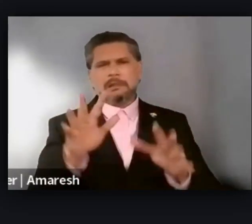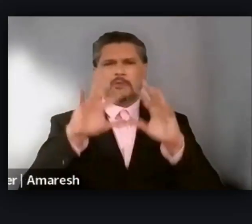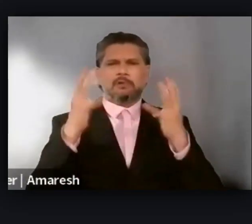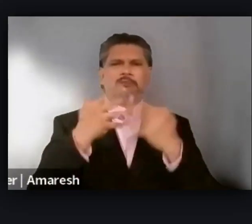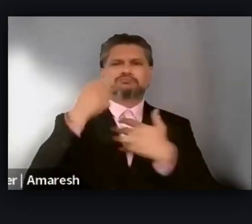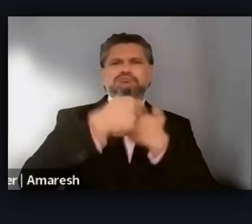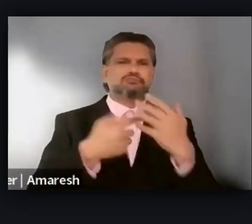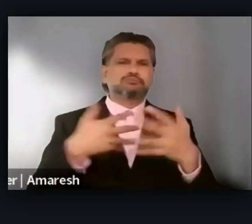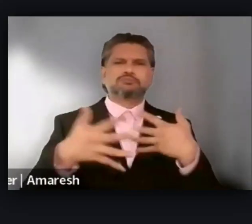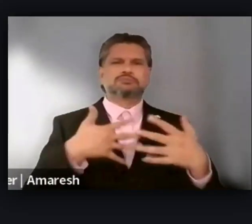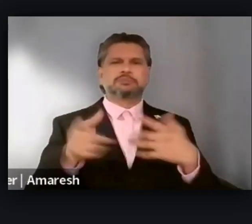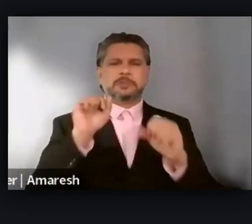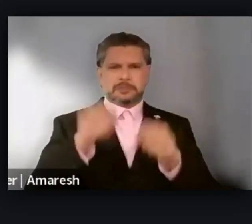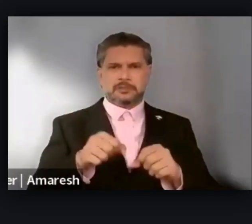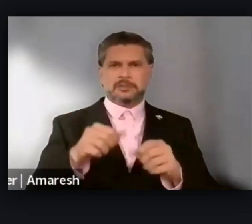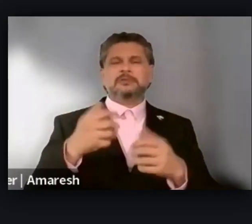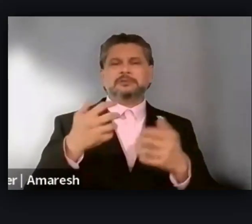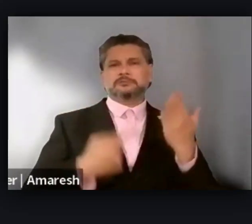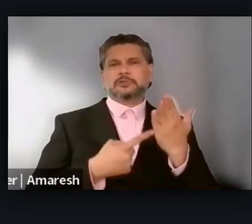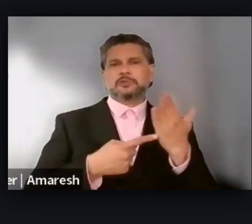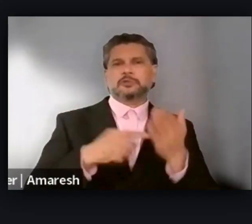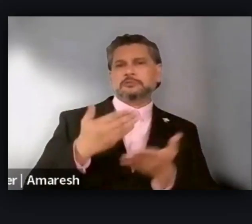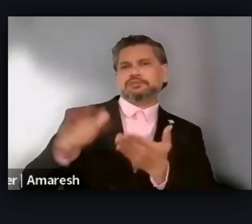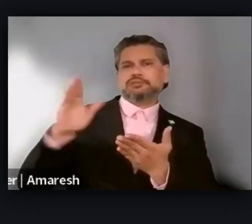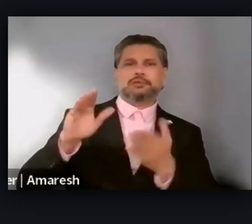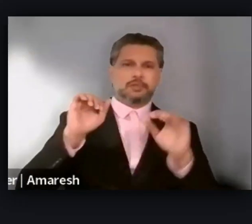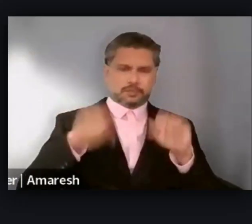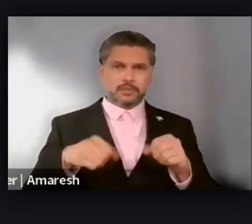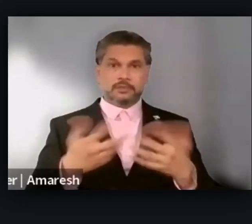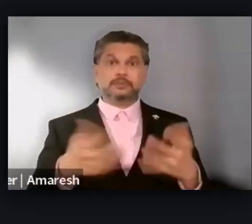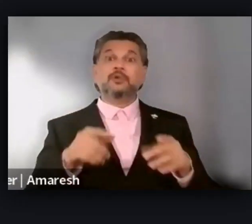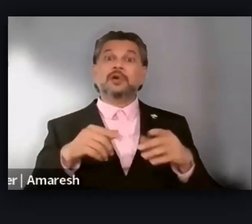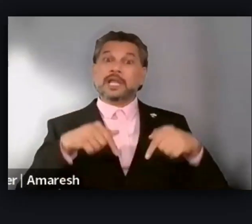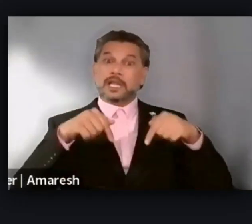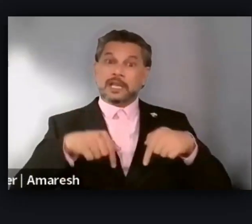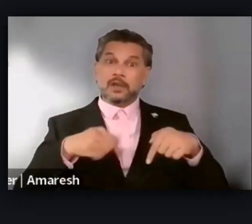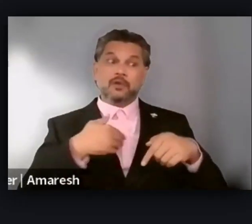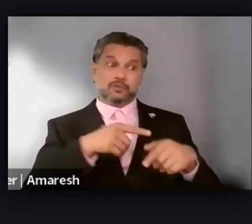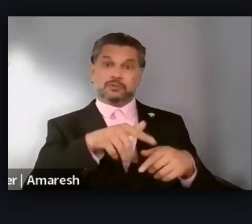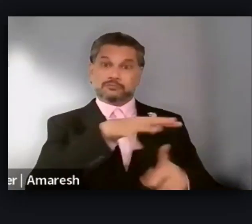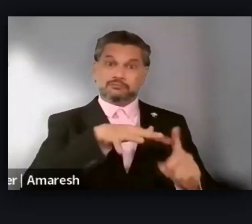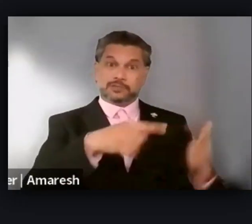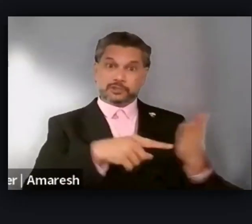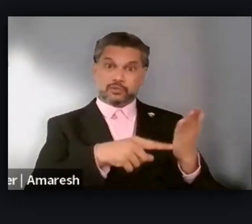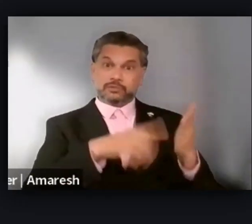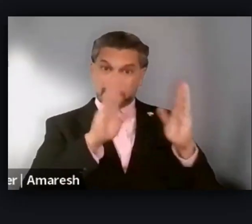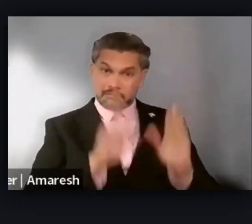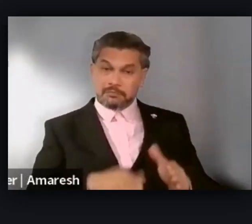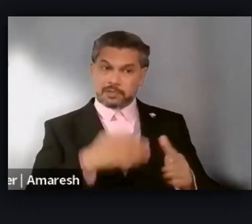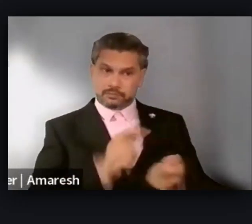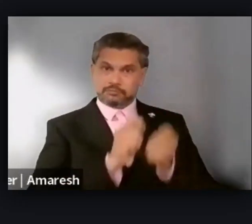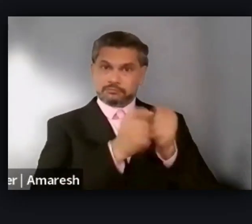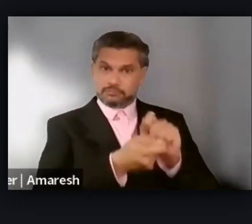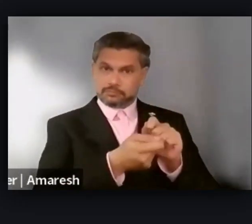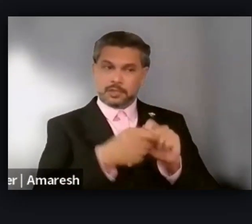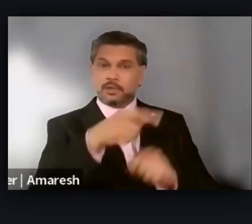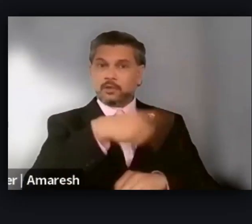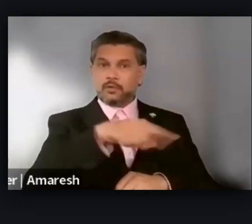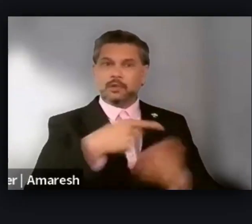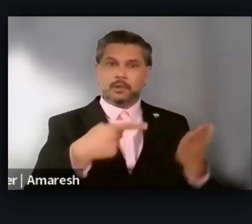So what we are asking there is that we need to build the systems in a way so that the systems are